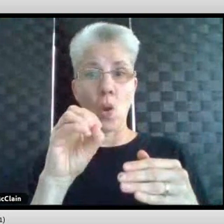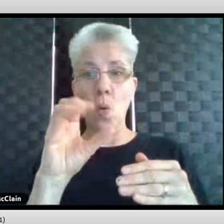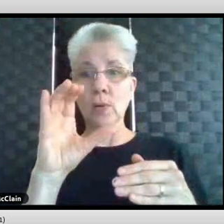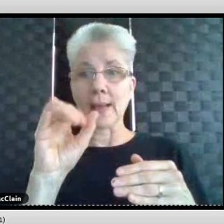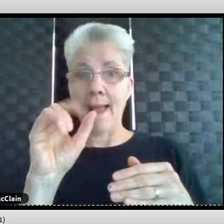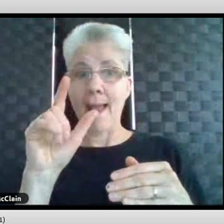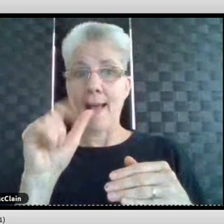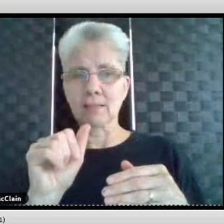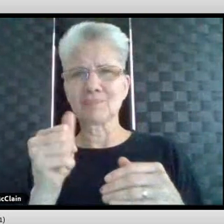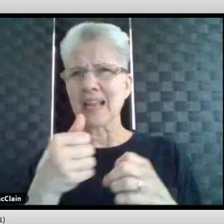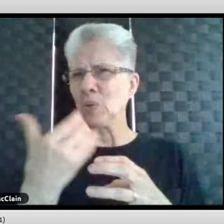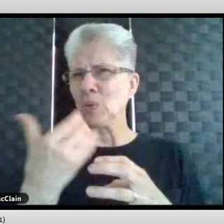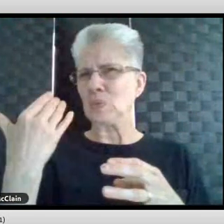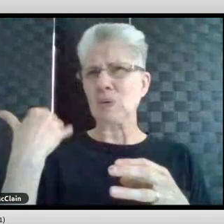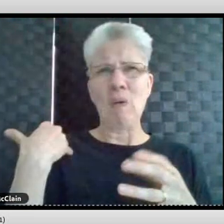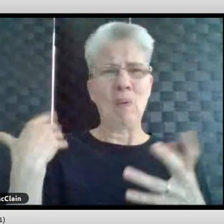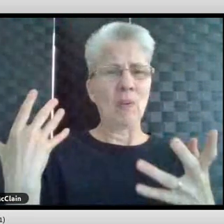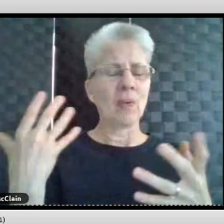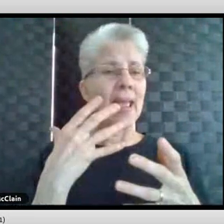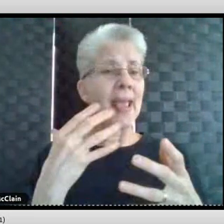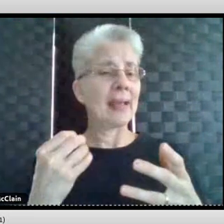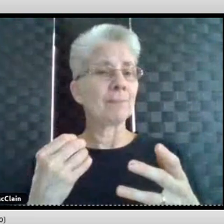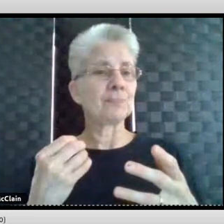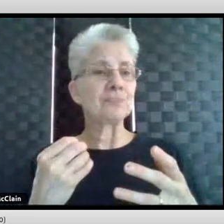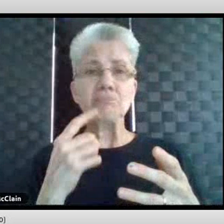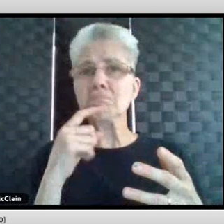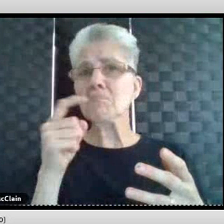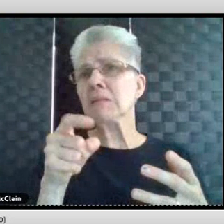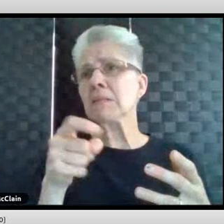over 10 years ago and just needed some things,